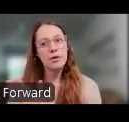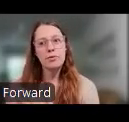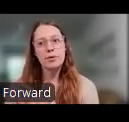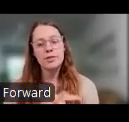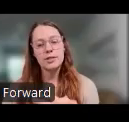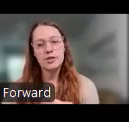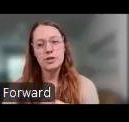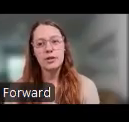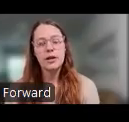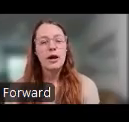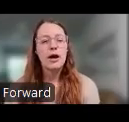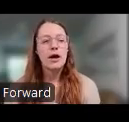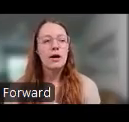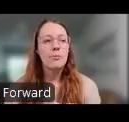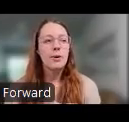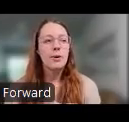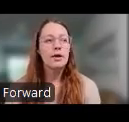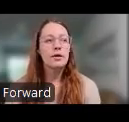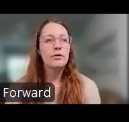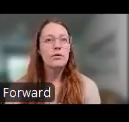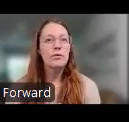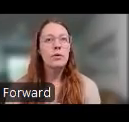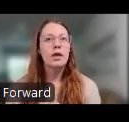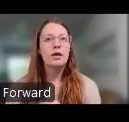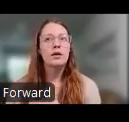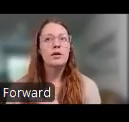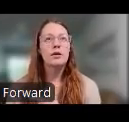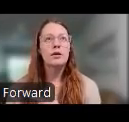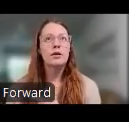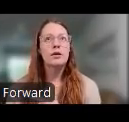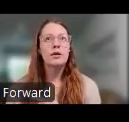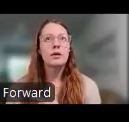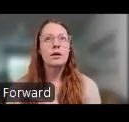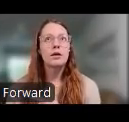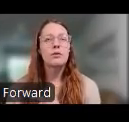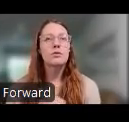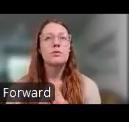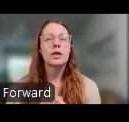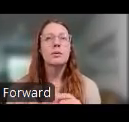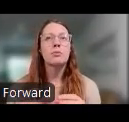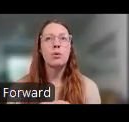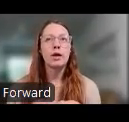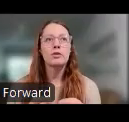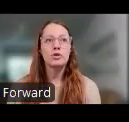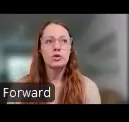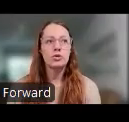throughout the presentation, but we it was really important to